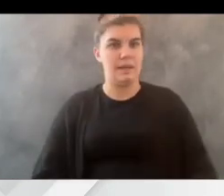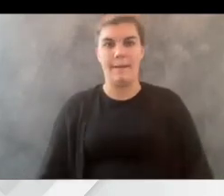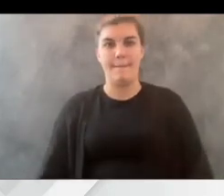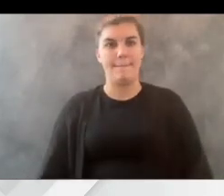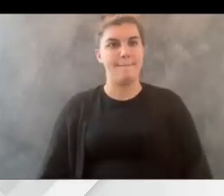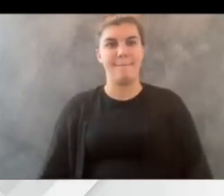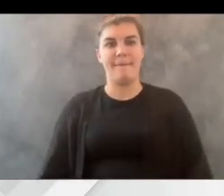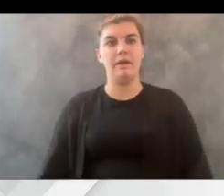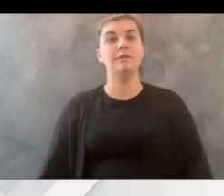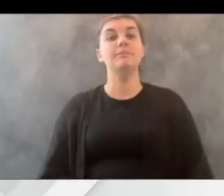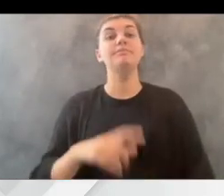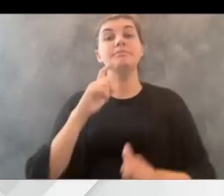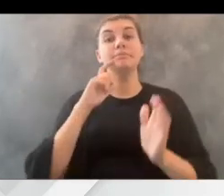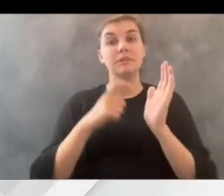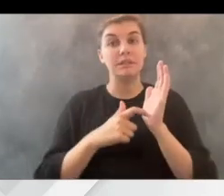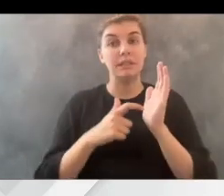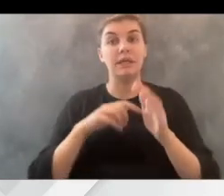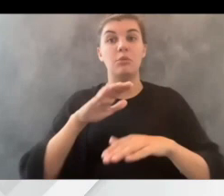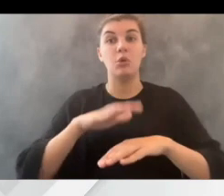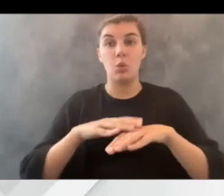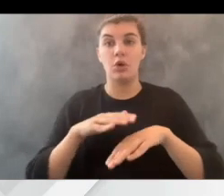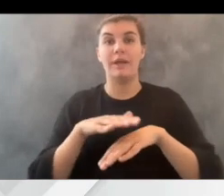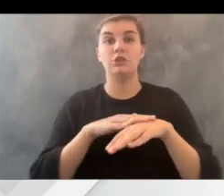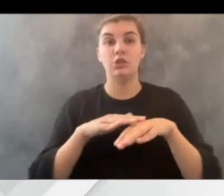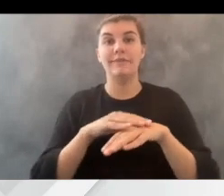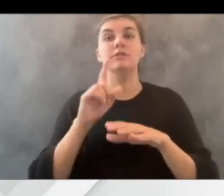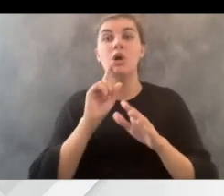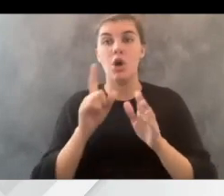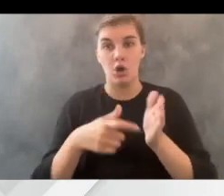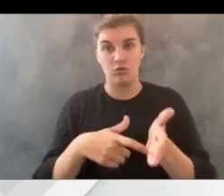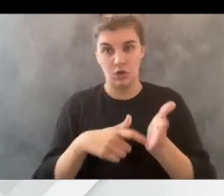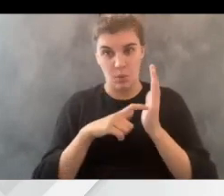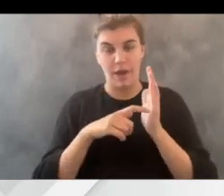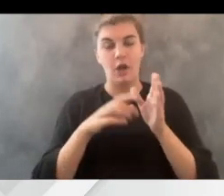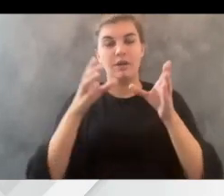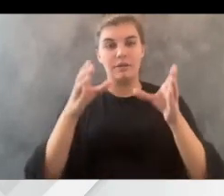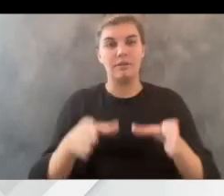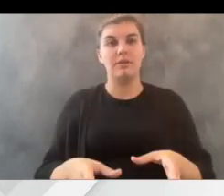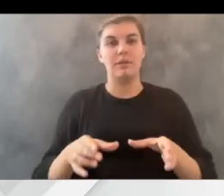Detectable warning services are required at pedestrian refuge islands.